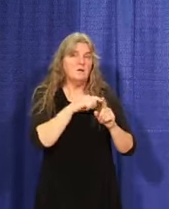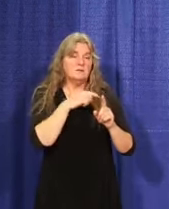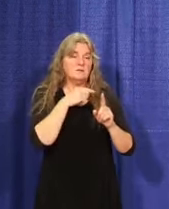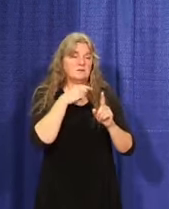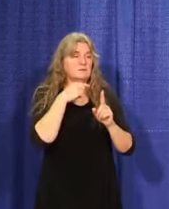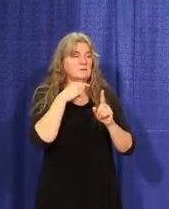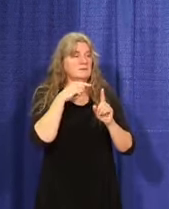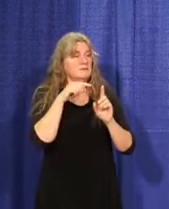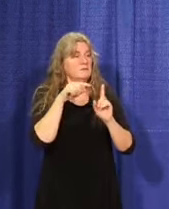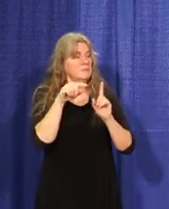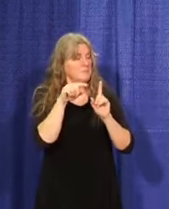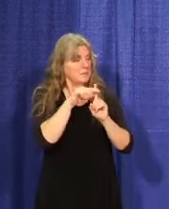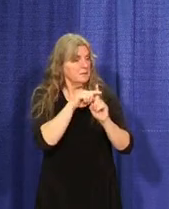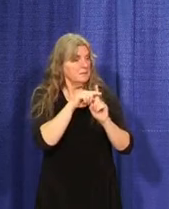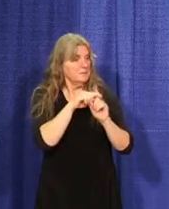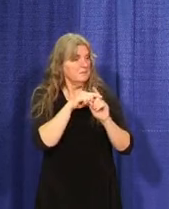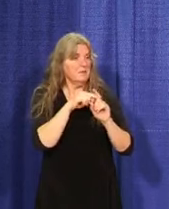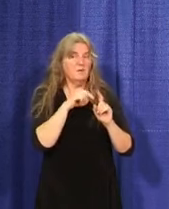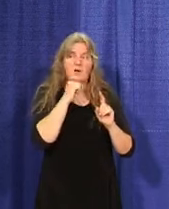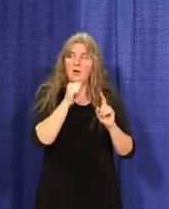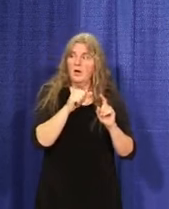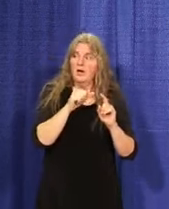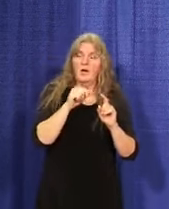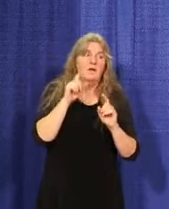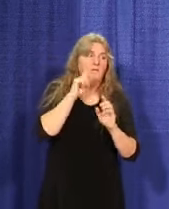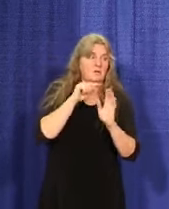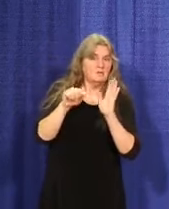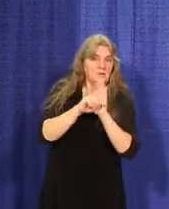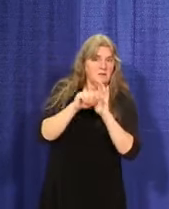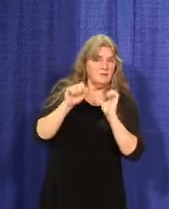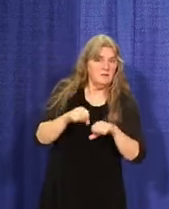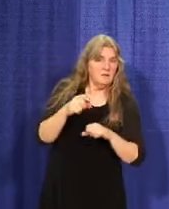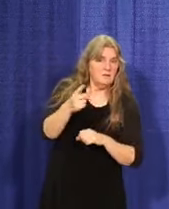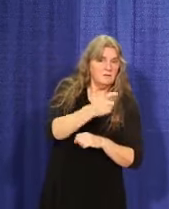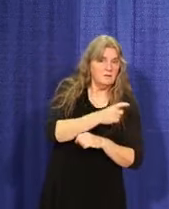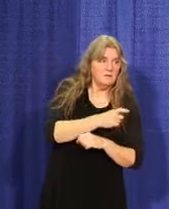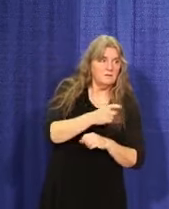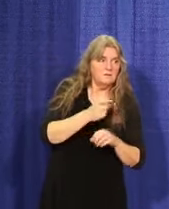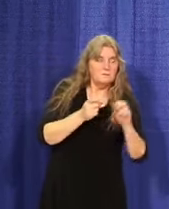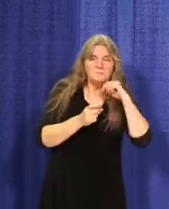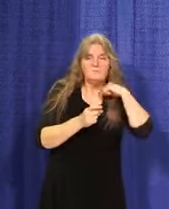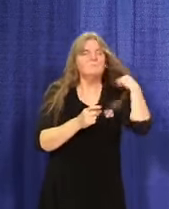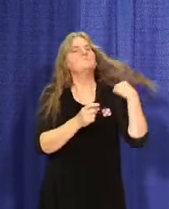with a false-negative?